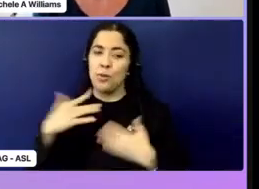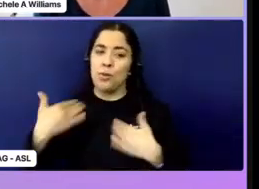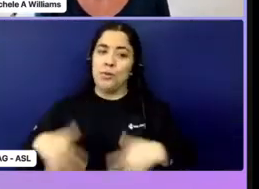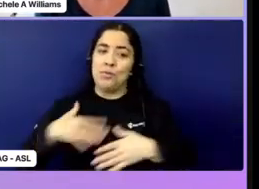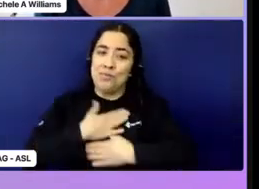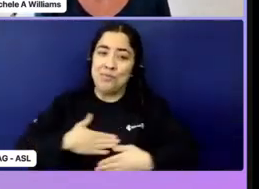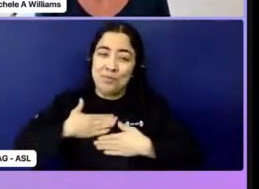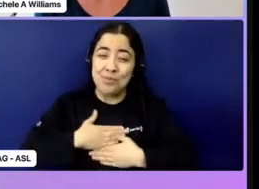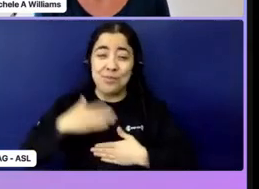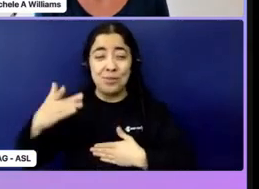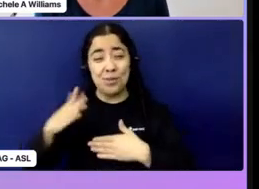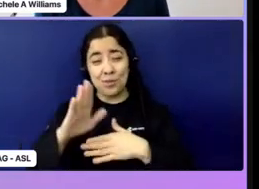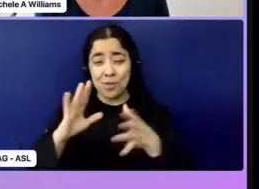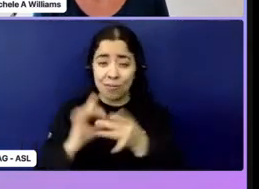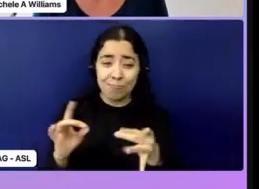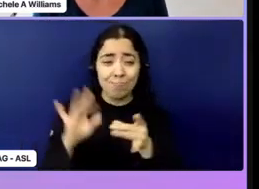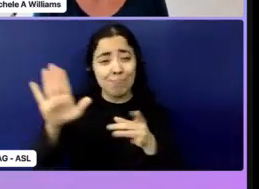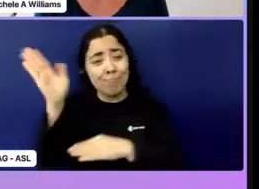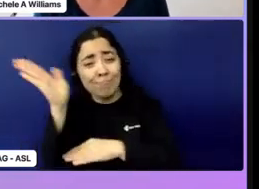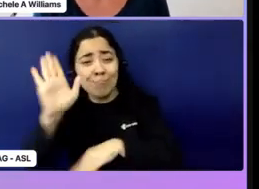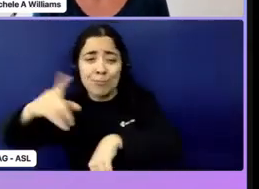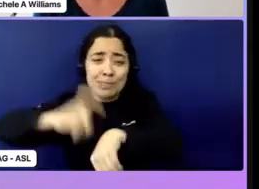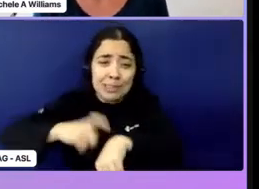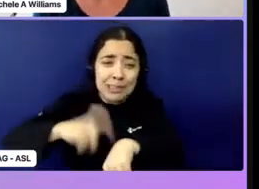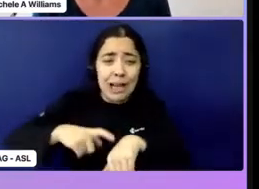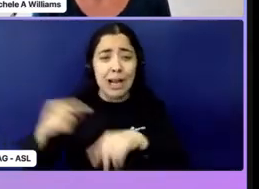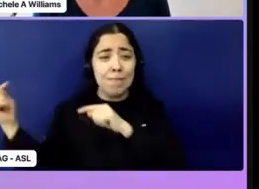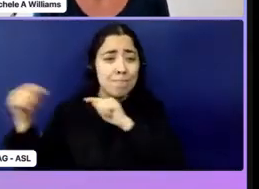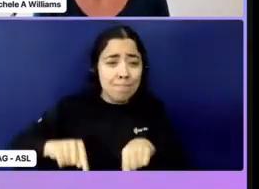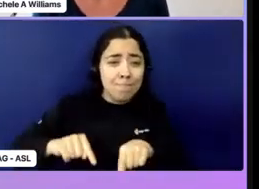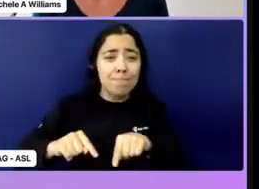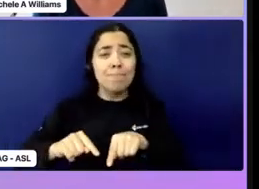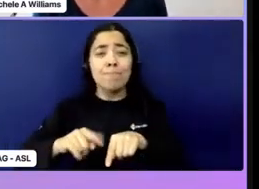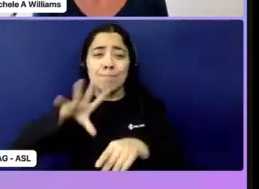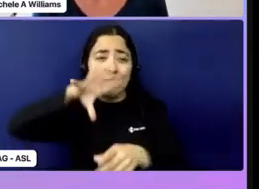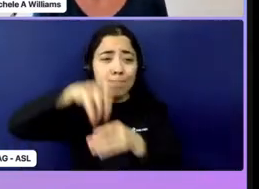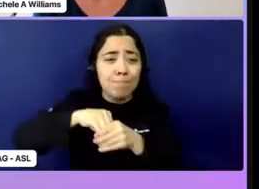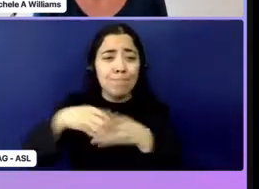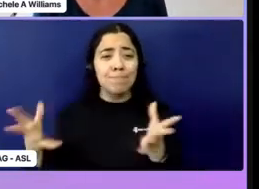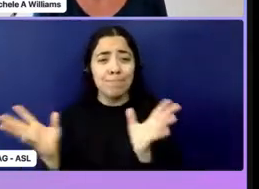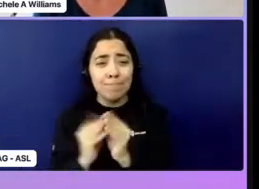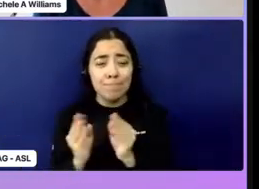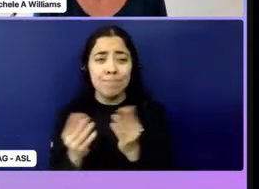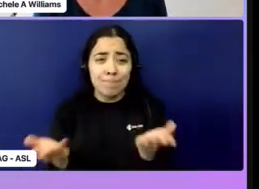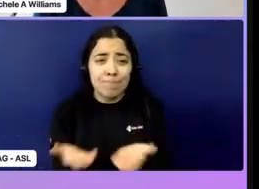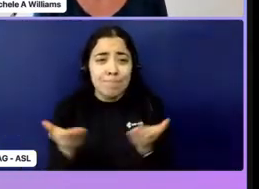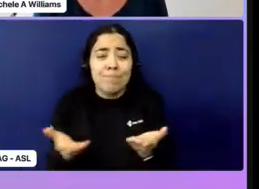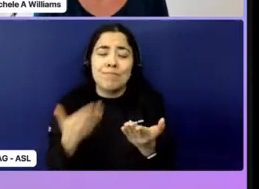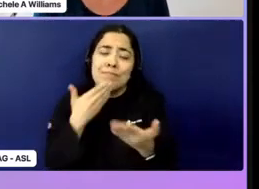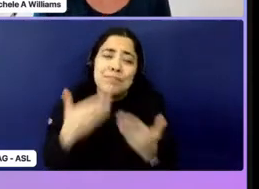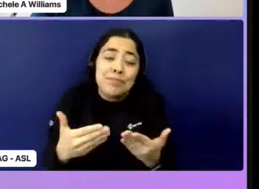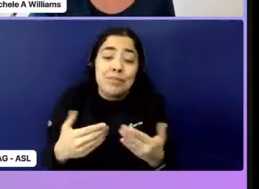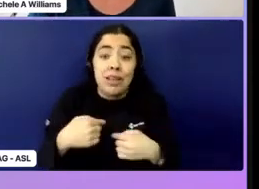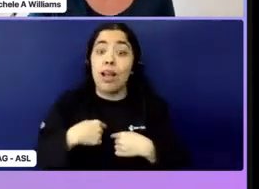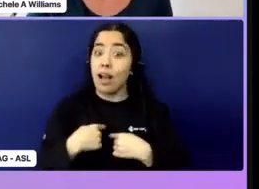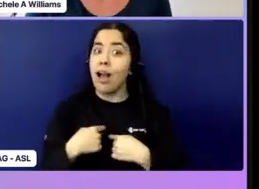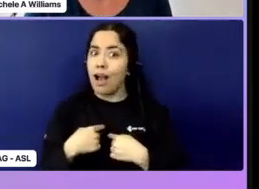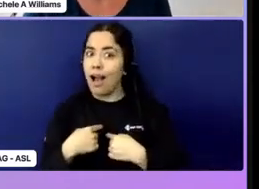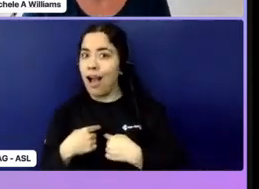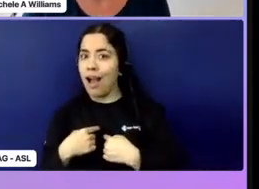and your enthusiasm period [>>] Awesome. Thank you so much, I really appreciate your comments and your time, and